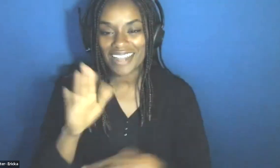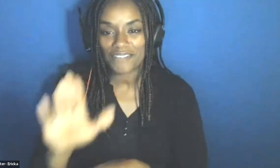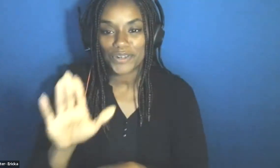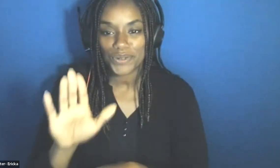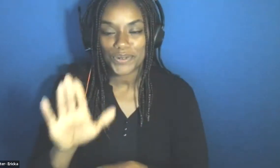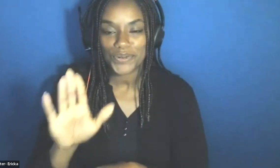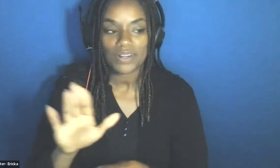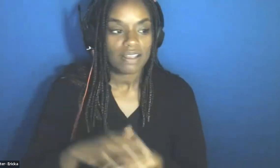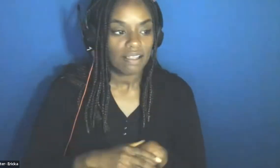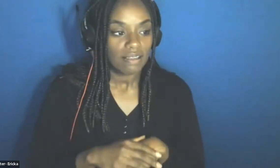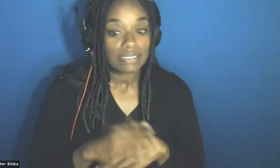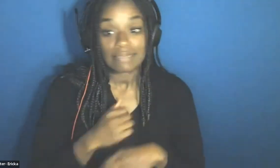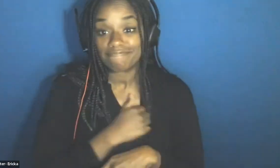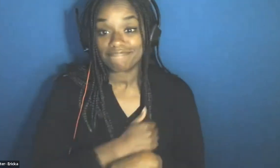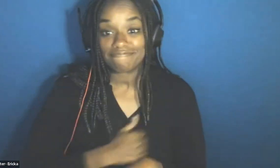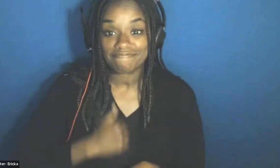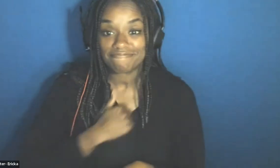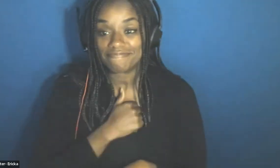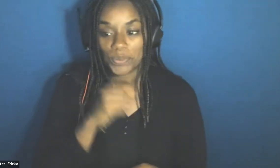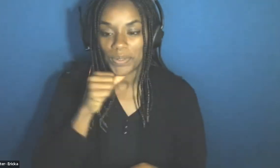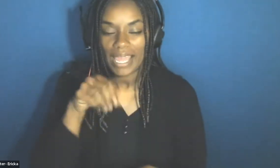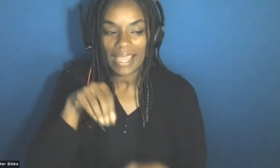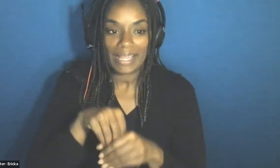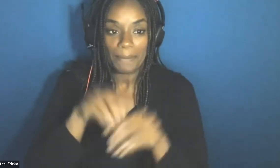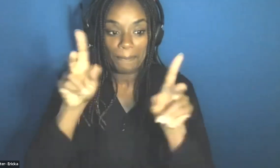So with that, I will pass this off to Barry Whalley to get the presentation started. Great, thank you. I appreciate it. Hi, everybody.